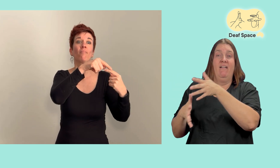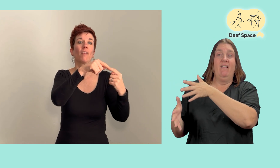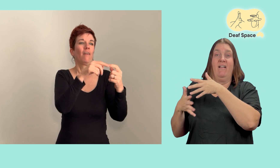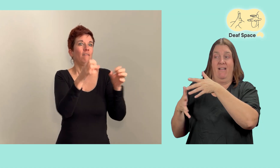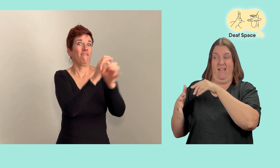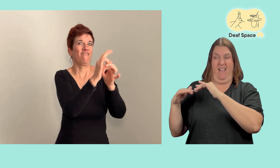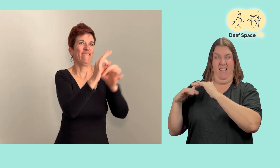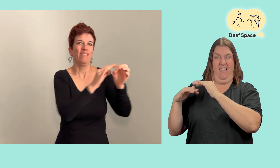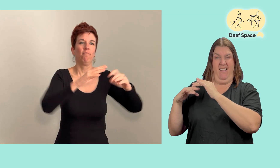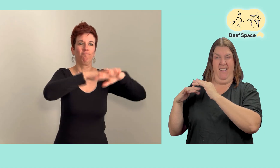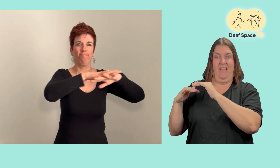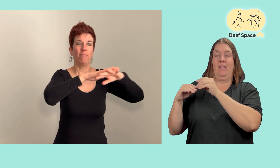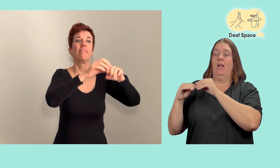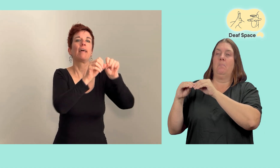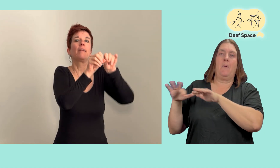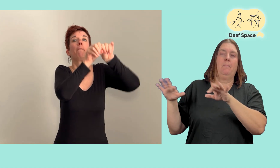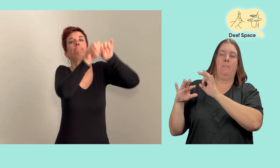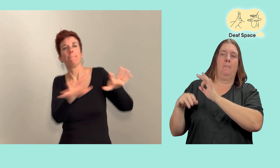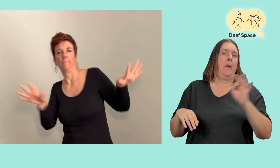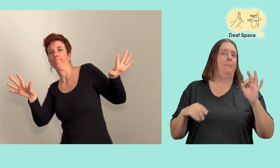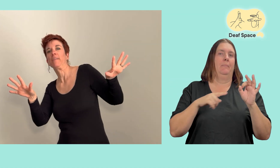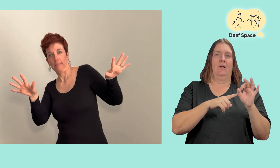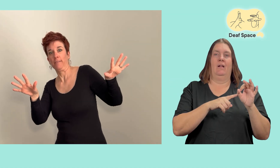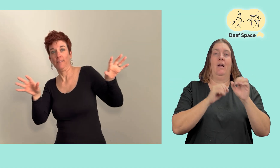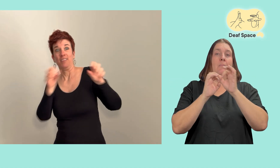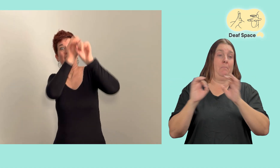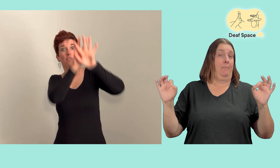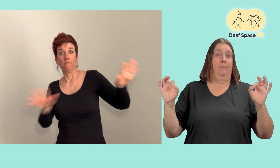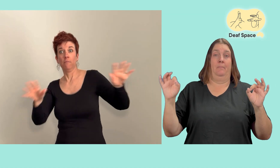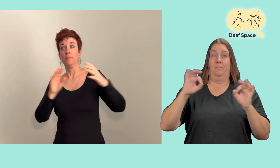Once people leave these spaces, they may go to other nodes.